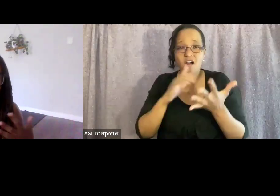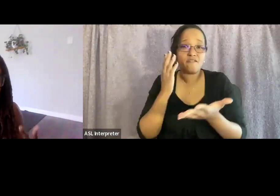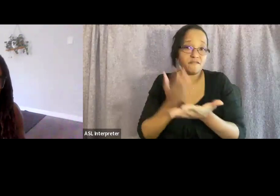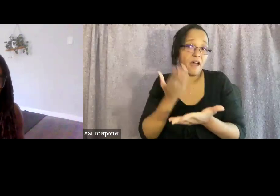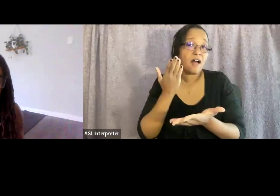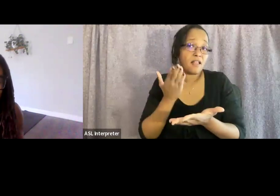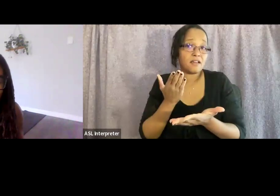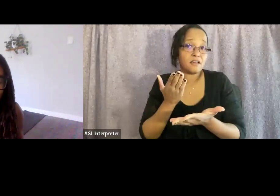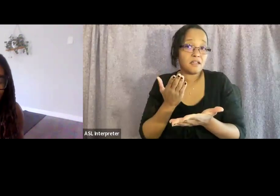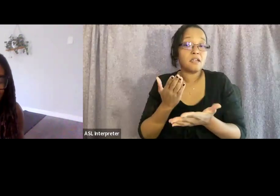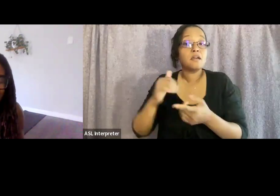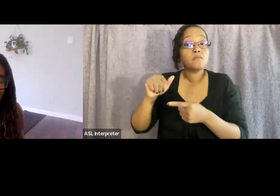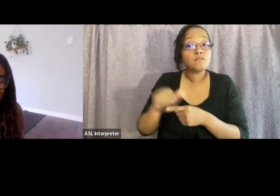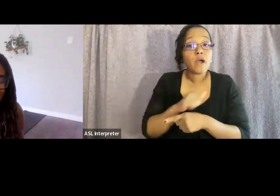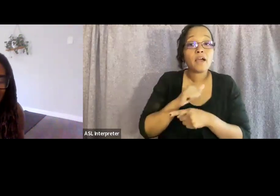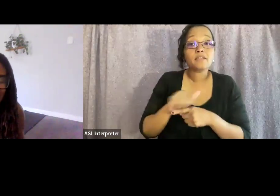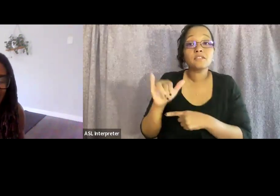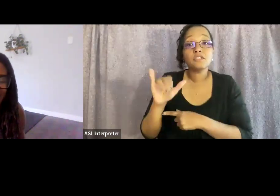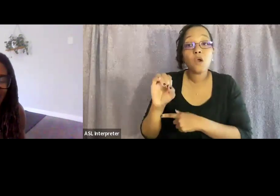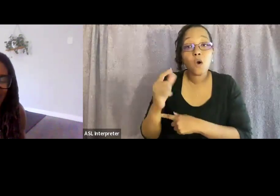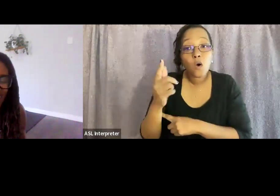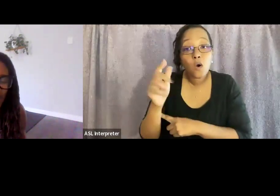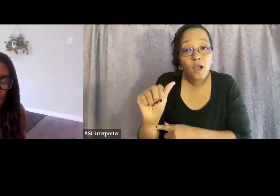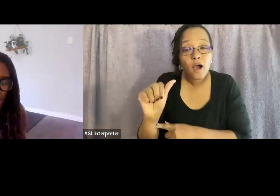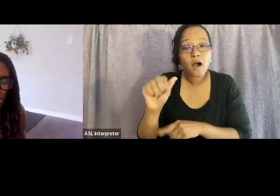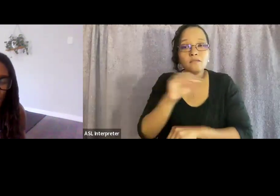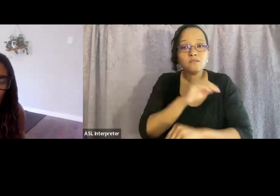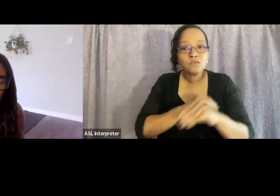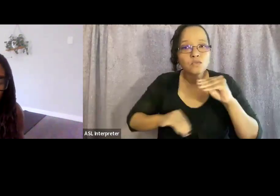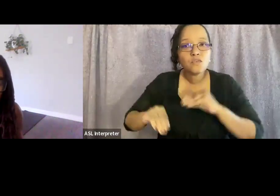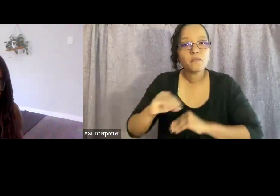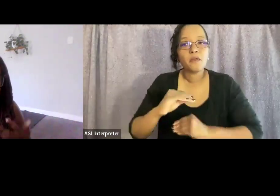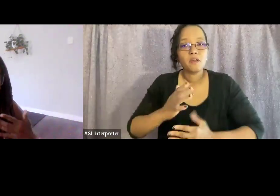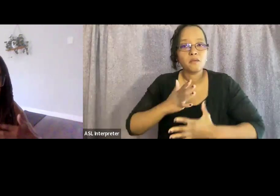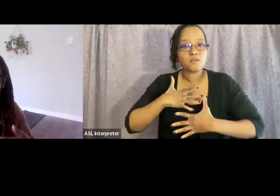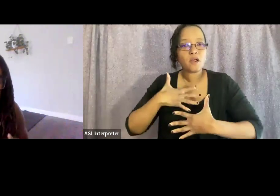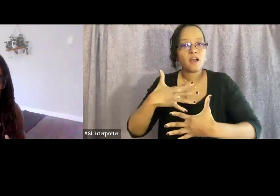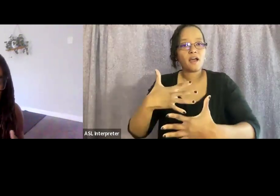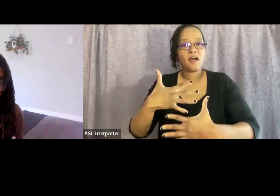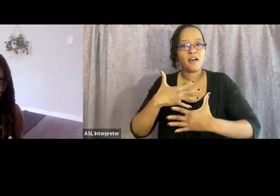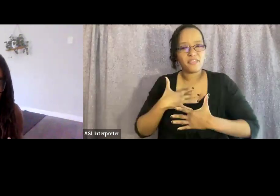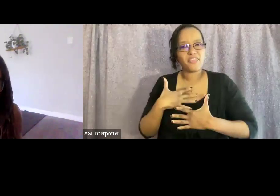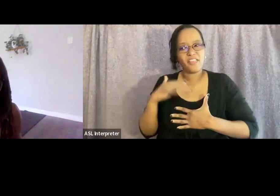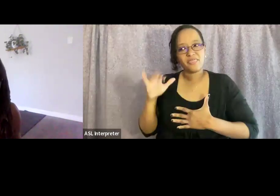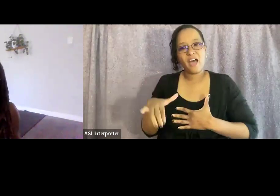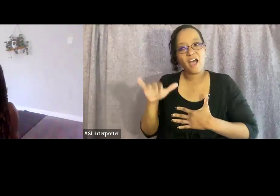and movement, and breath can be a tool to hold all these things and to move throughout these things.